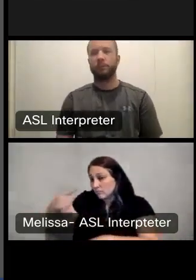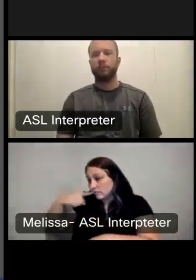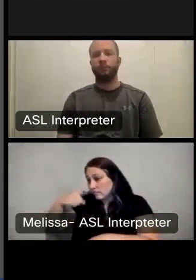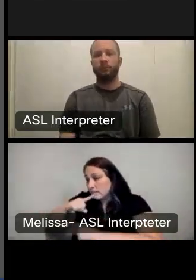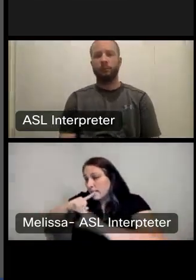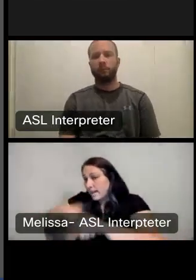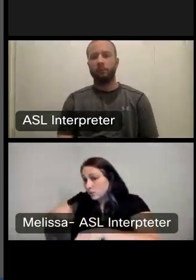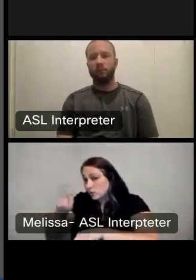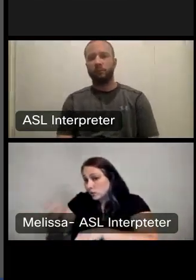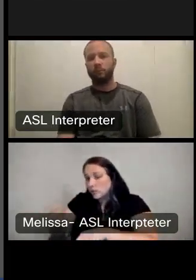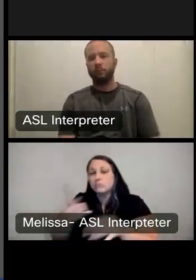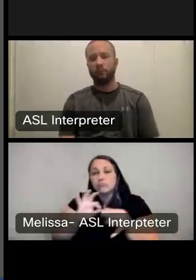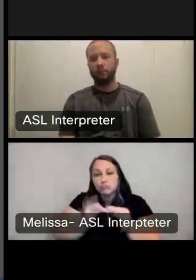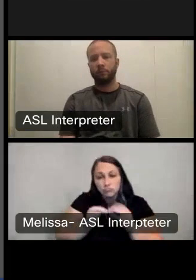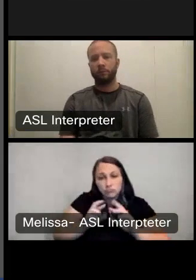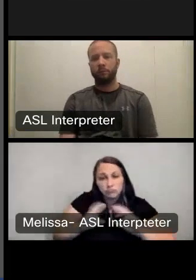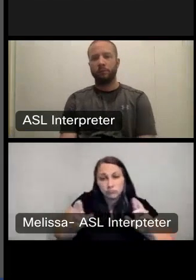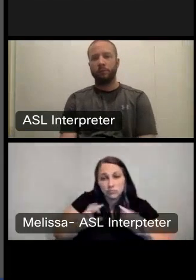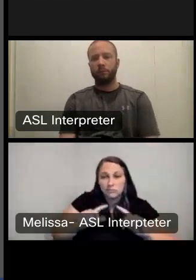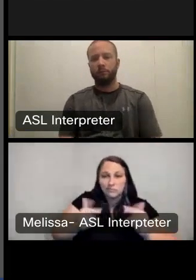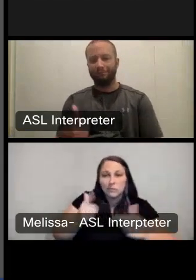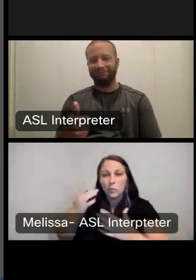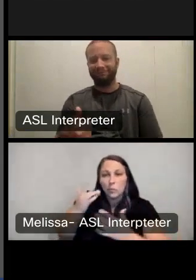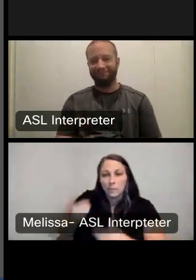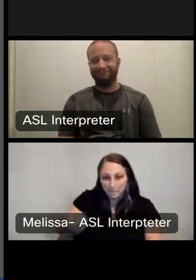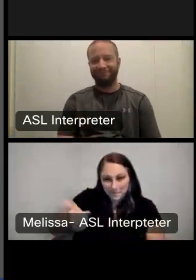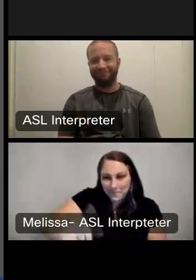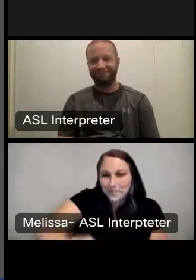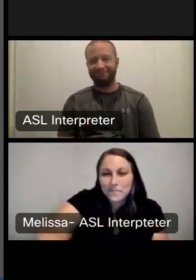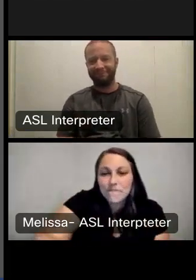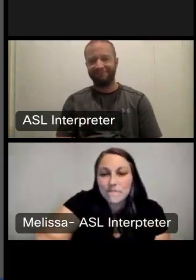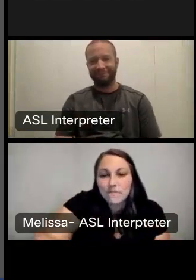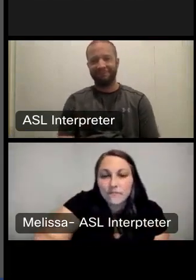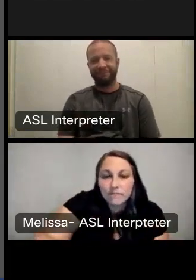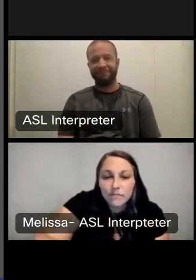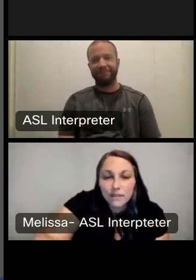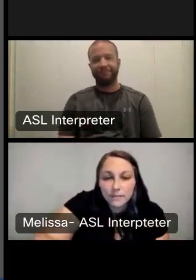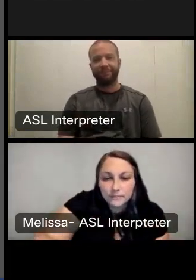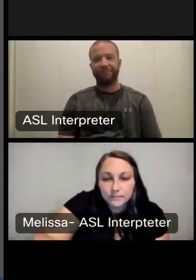yeah I'll give you just a second try to pull up the right map just to make sure